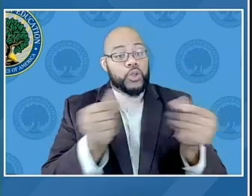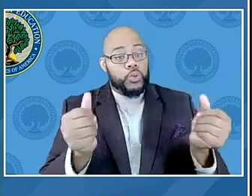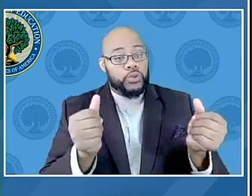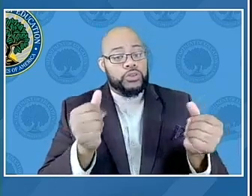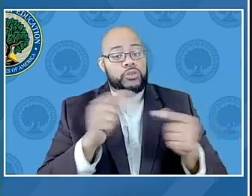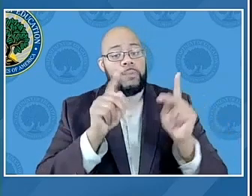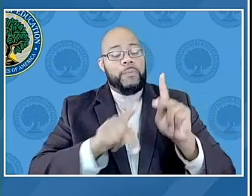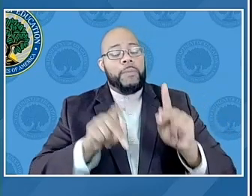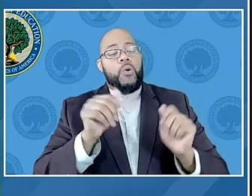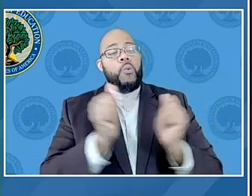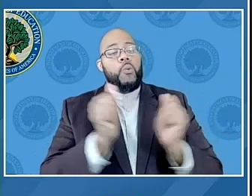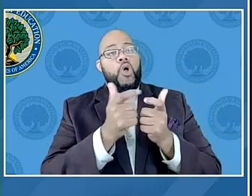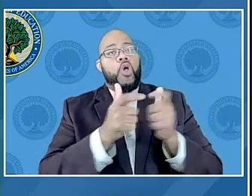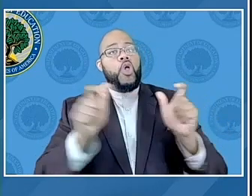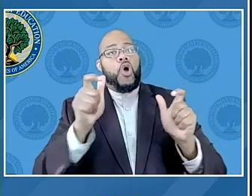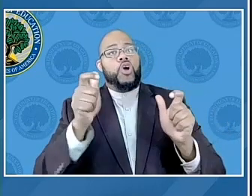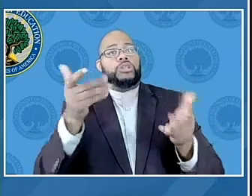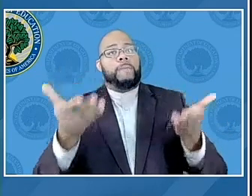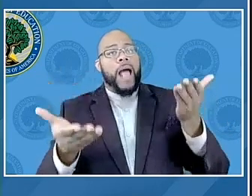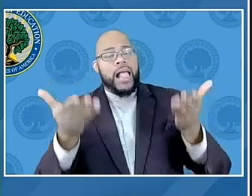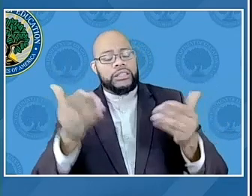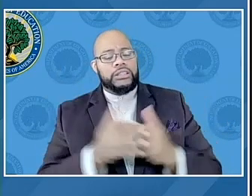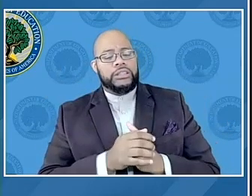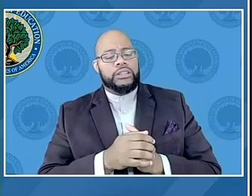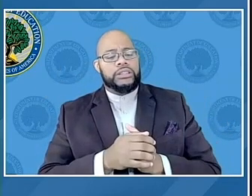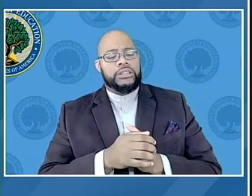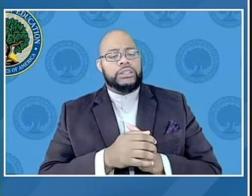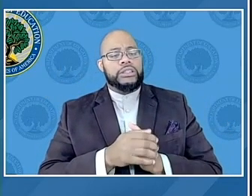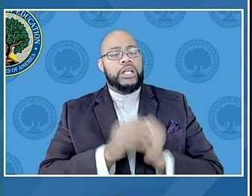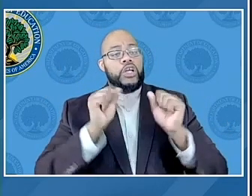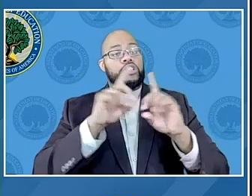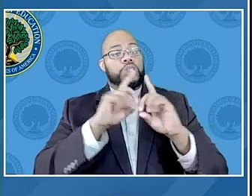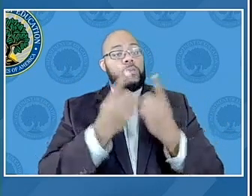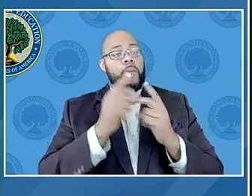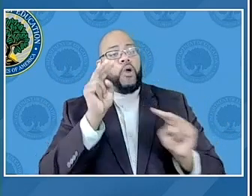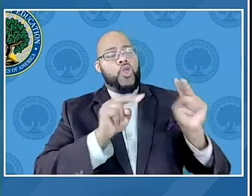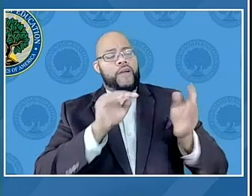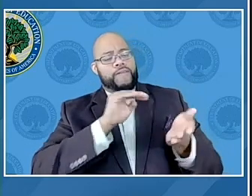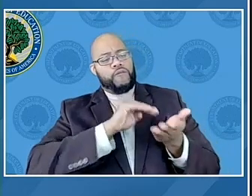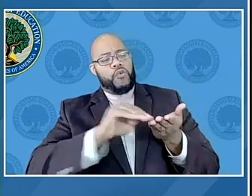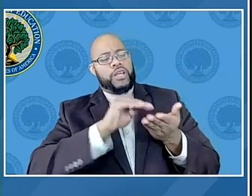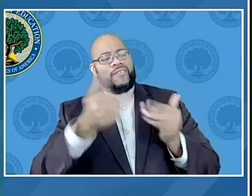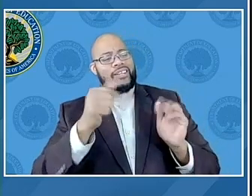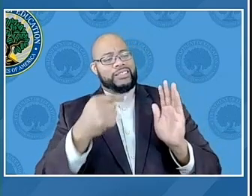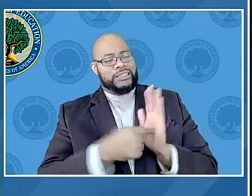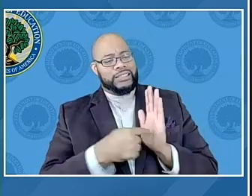large balances is, could the Department look at forgiving any debt over a certain